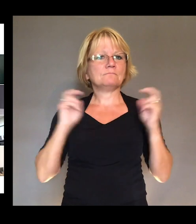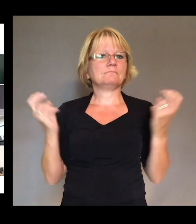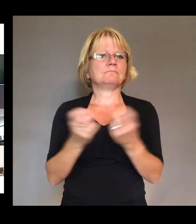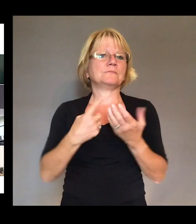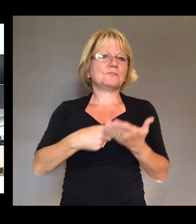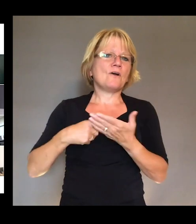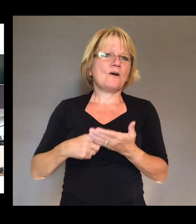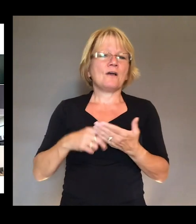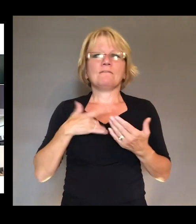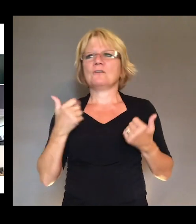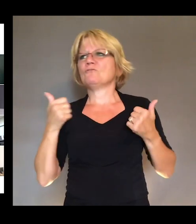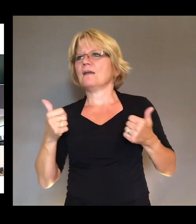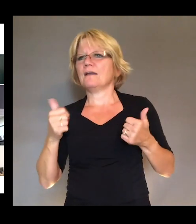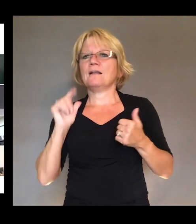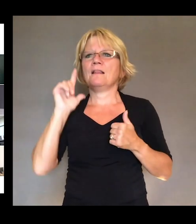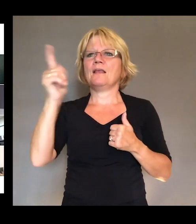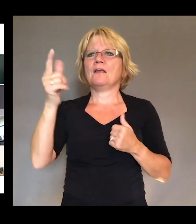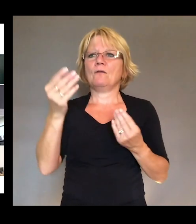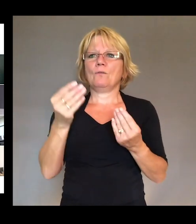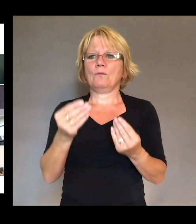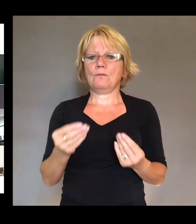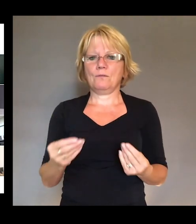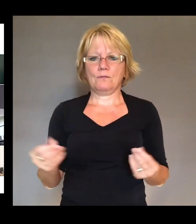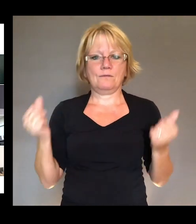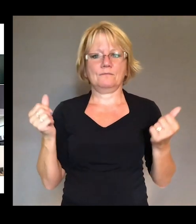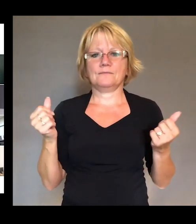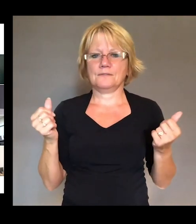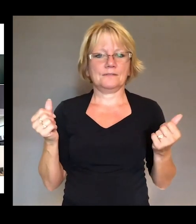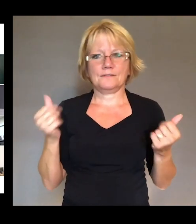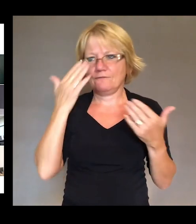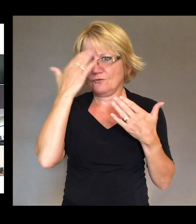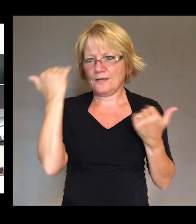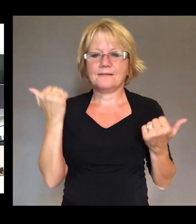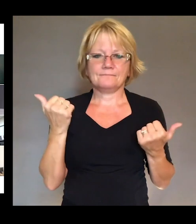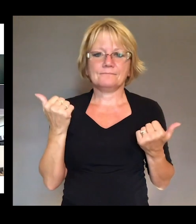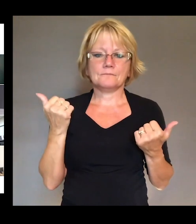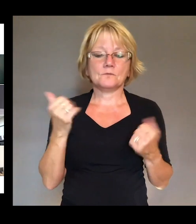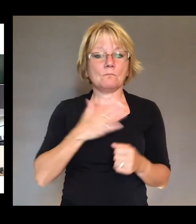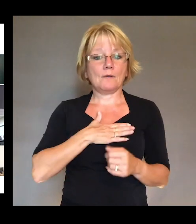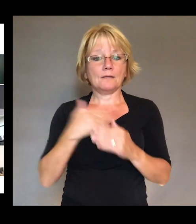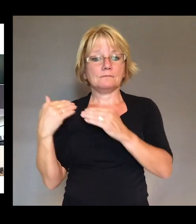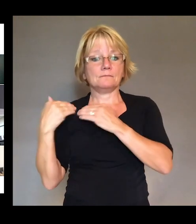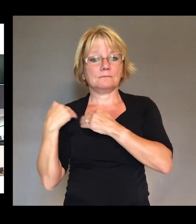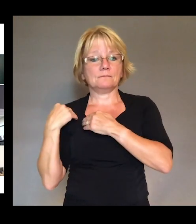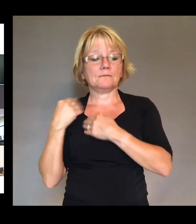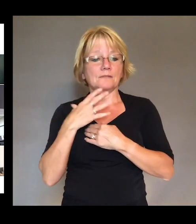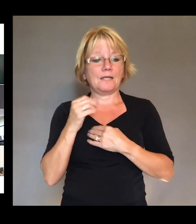and we sit and we feel great and empowered. And in a couple of weeks later, it's really where are we in, then we be forget about it. So it's my job